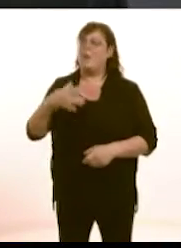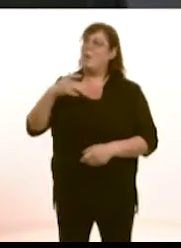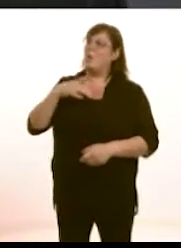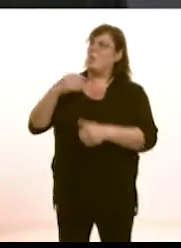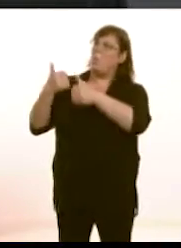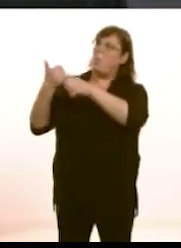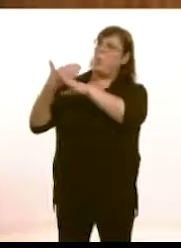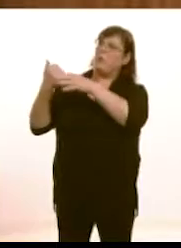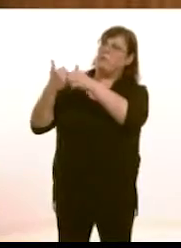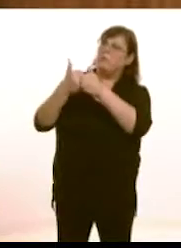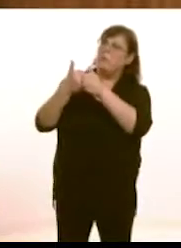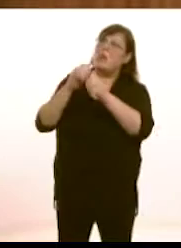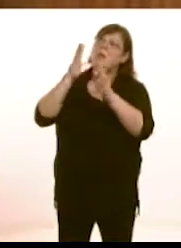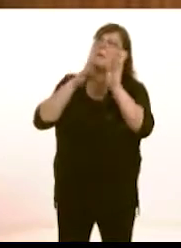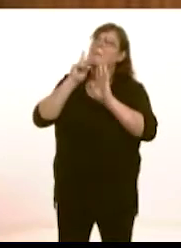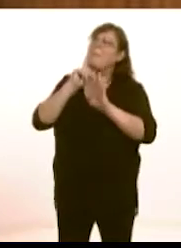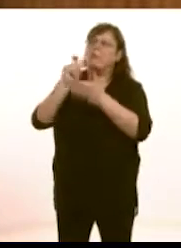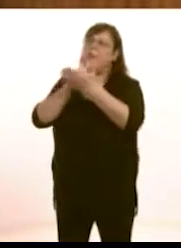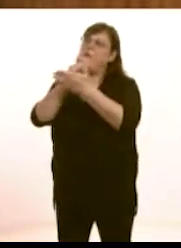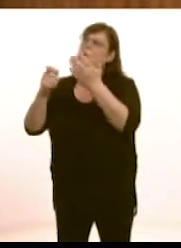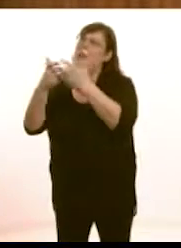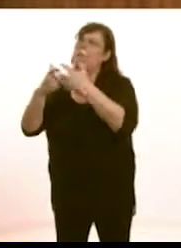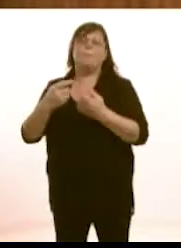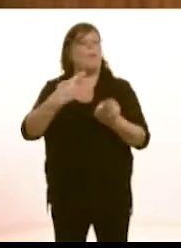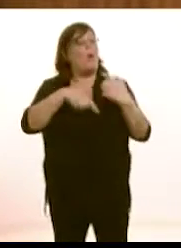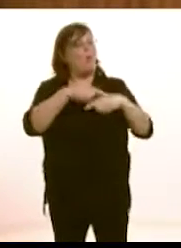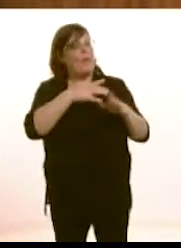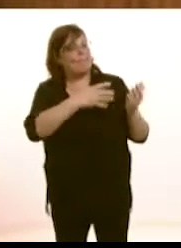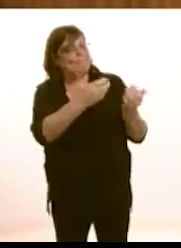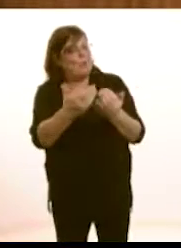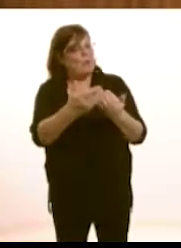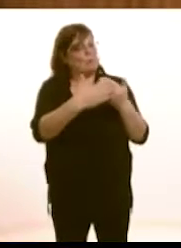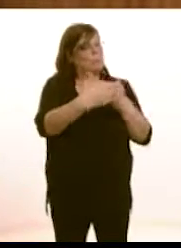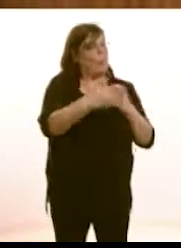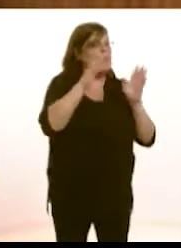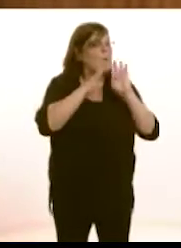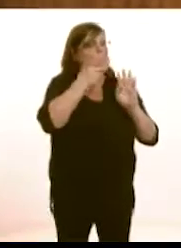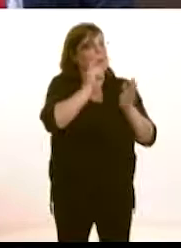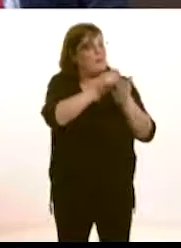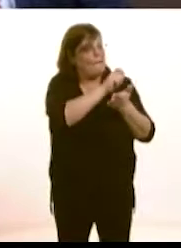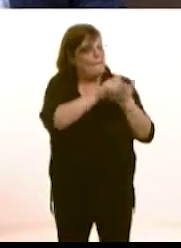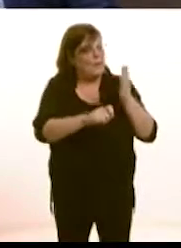partners to encourage people to register, first of all, and to vote ahead of local government elections in 2017.